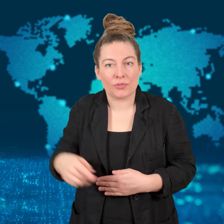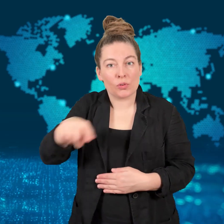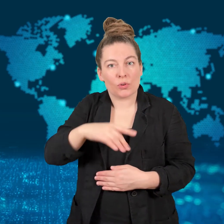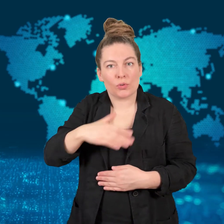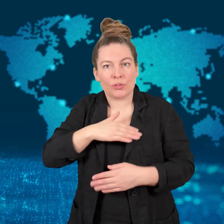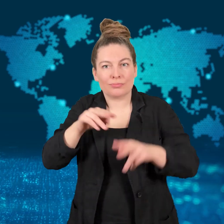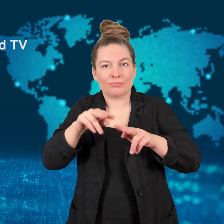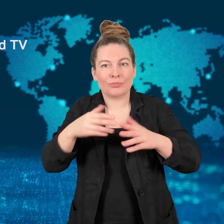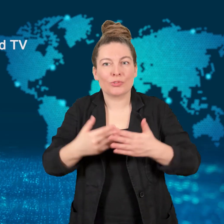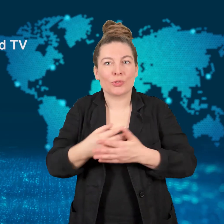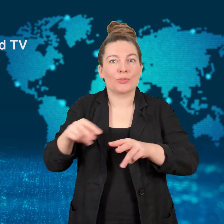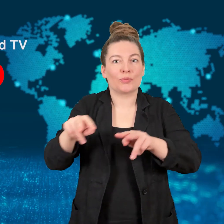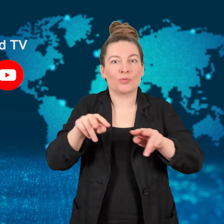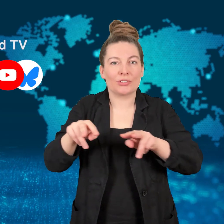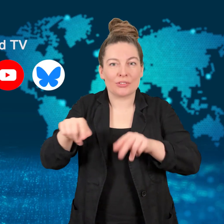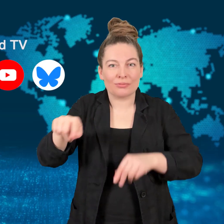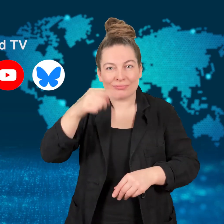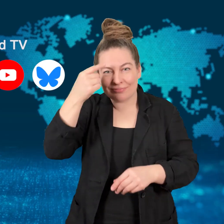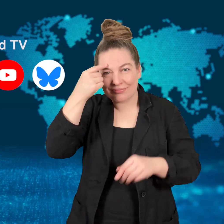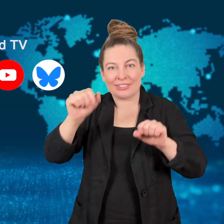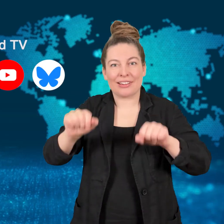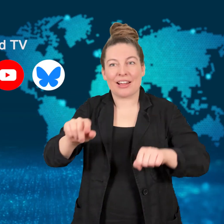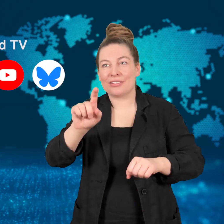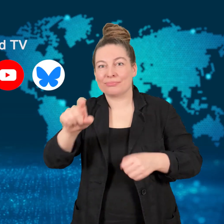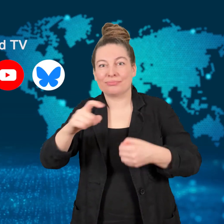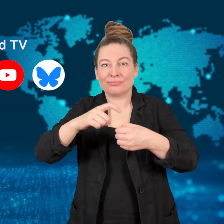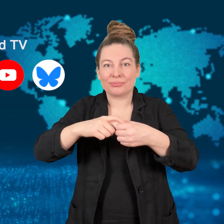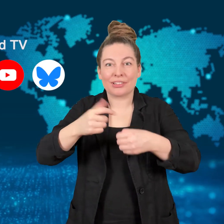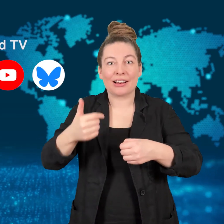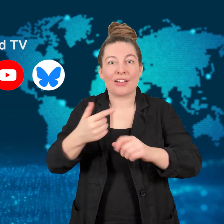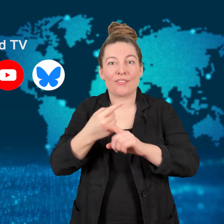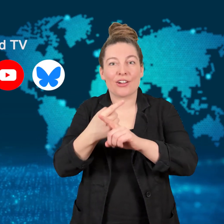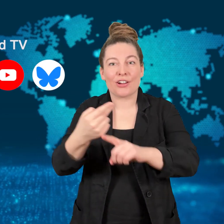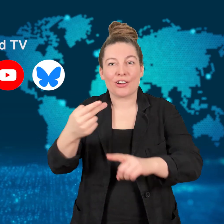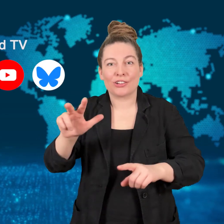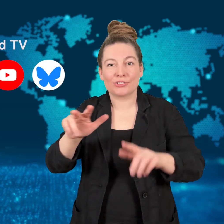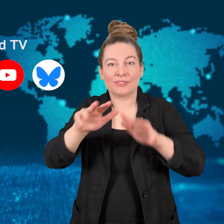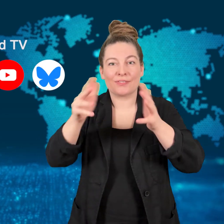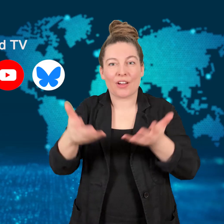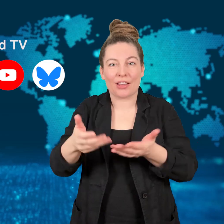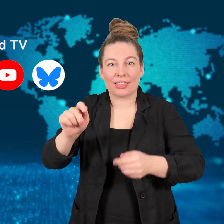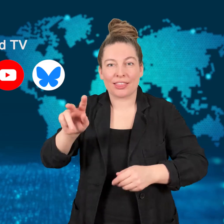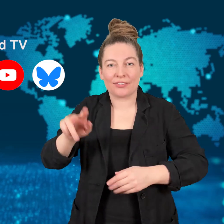Don't forget to subscribe, like, and follow H3 World TV to get new video updates!